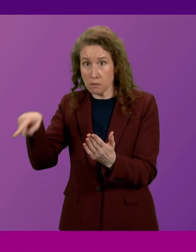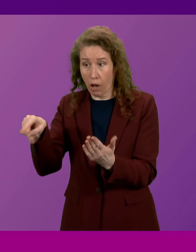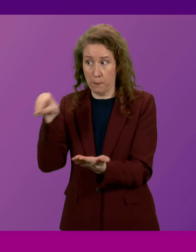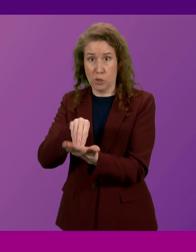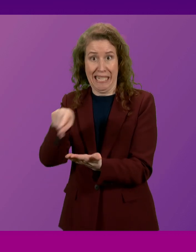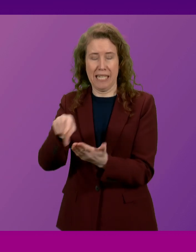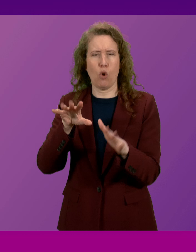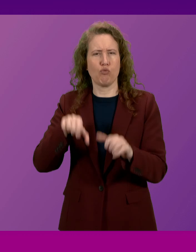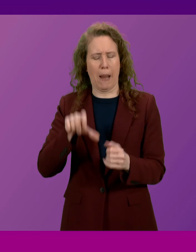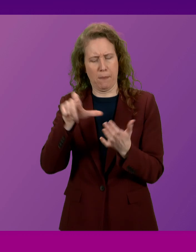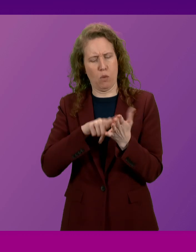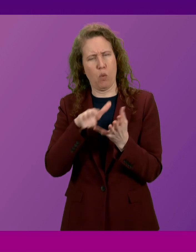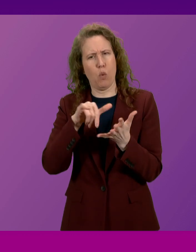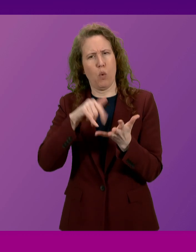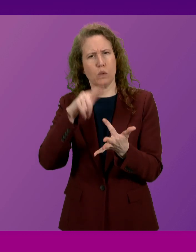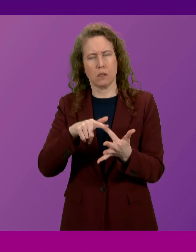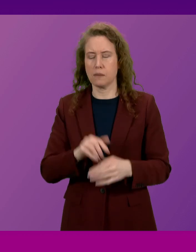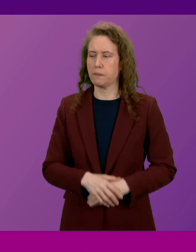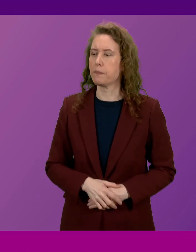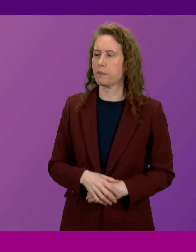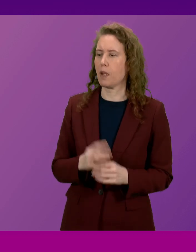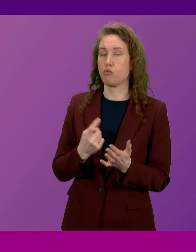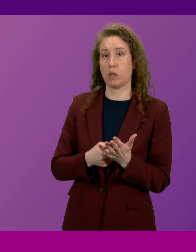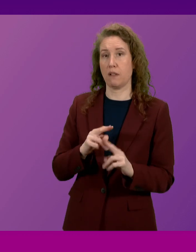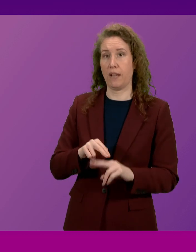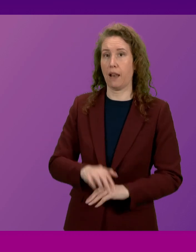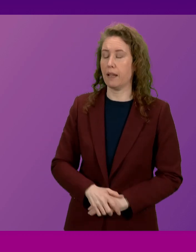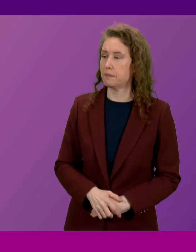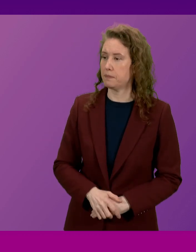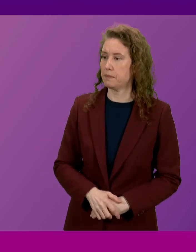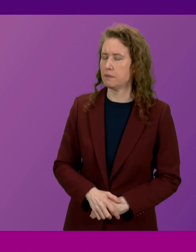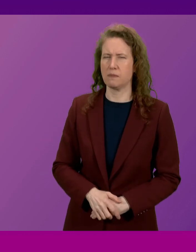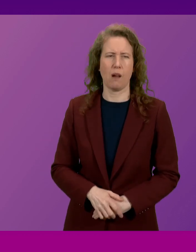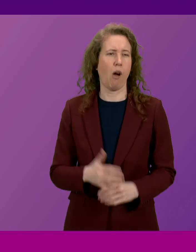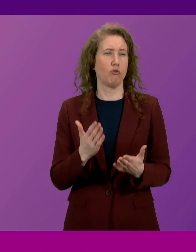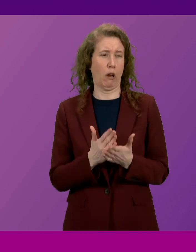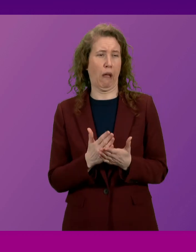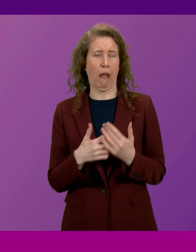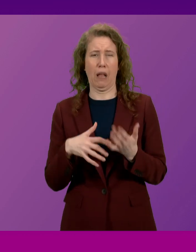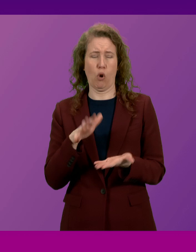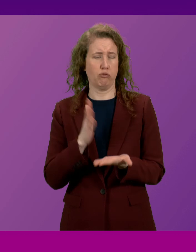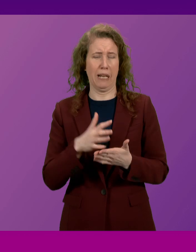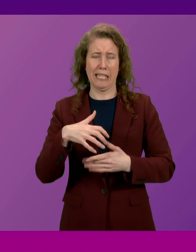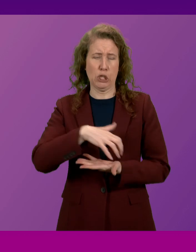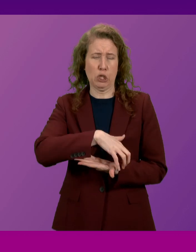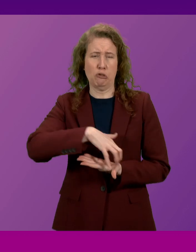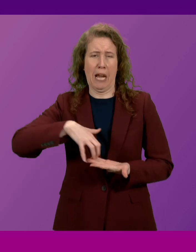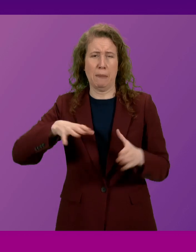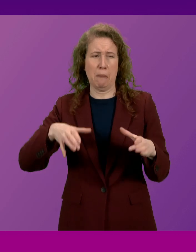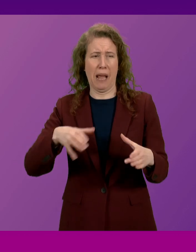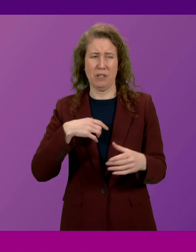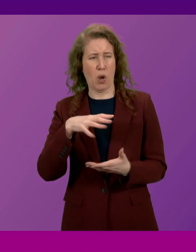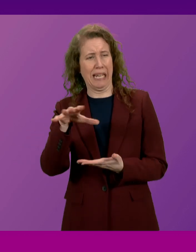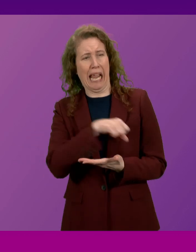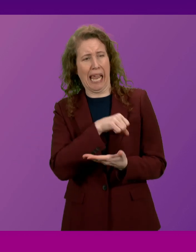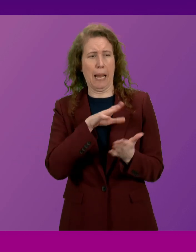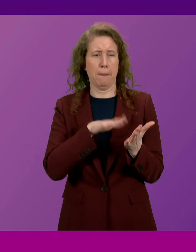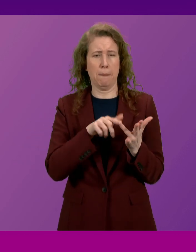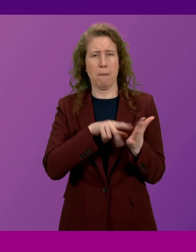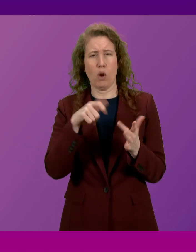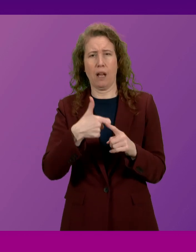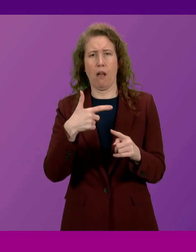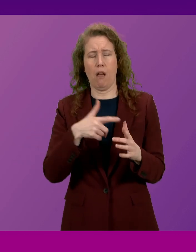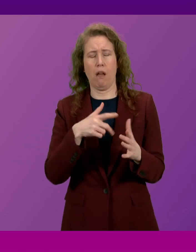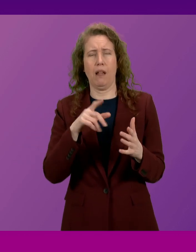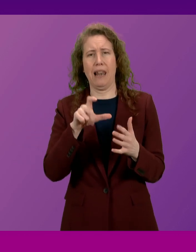John Swinney is scraping the barrel so much that he nicked Monica Lennon’s period products policy.